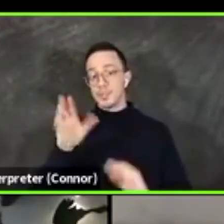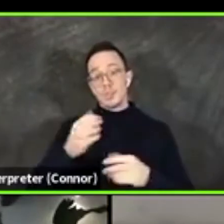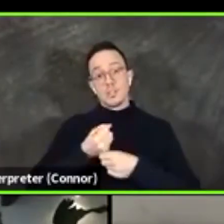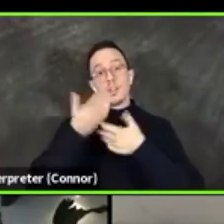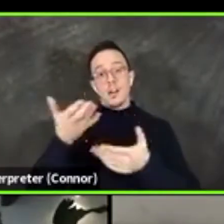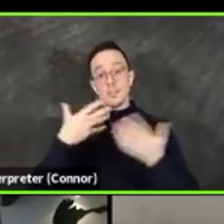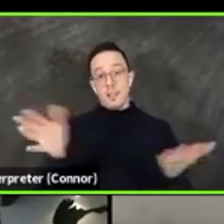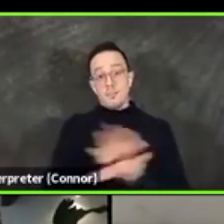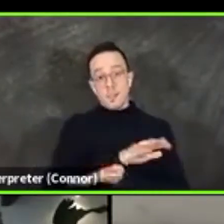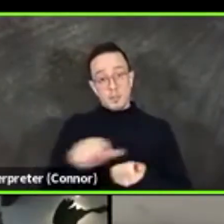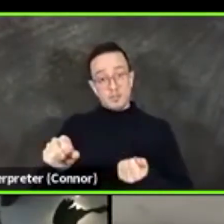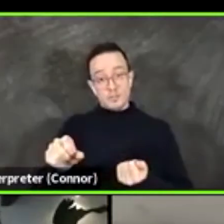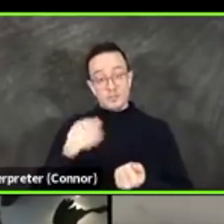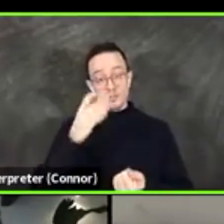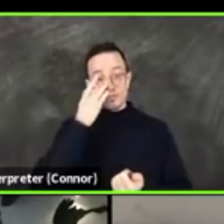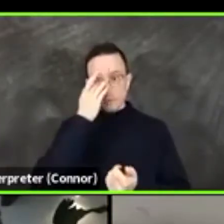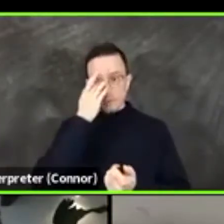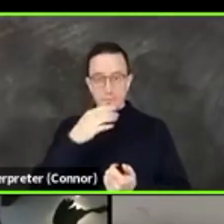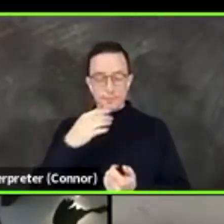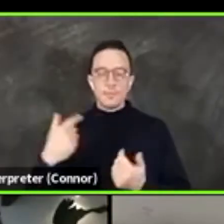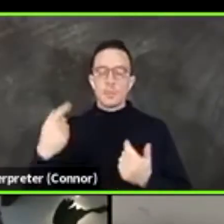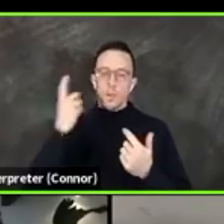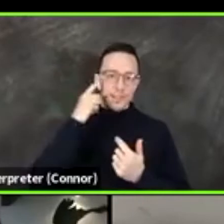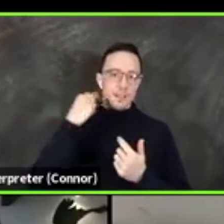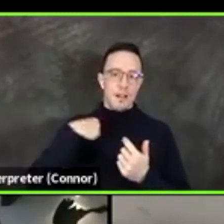I EXIST, AT THIS, YOU KNOW, PLACE OF THINKING